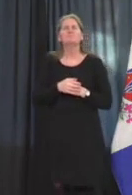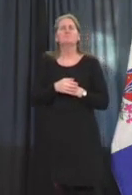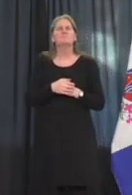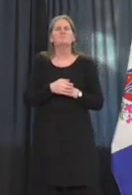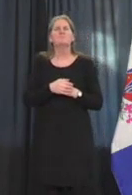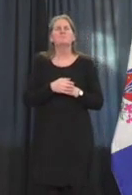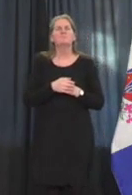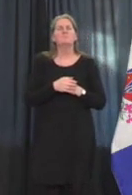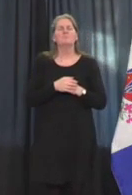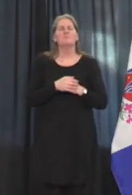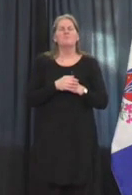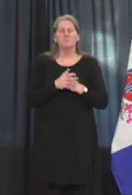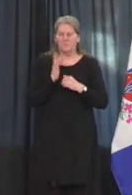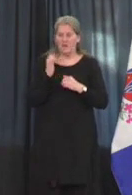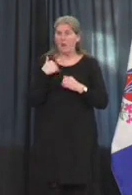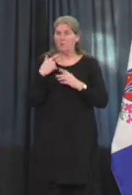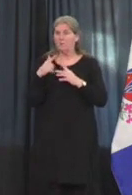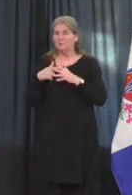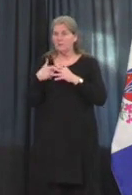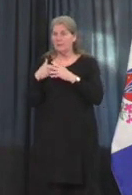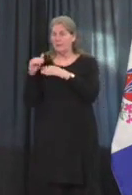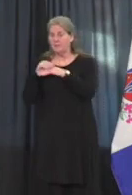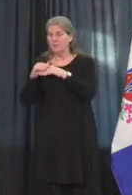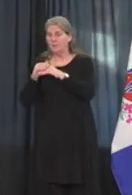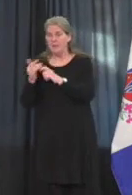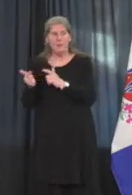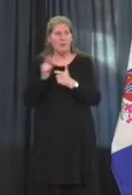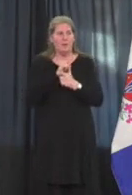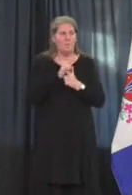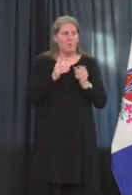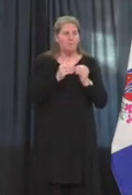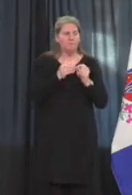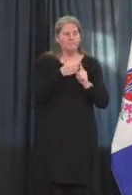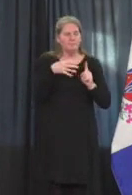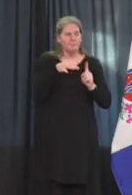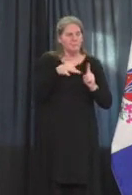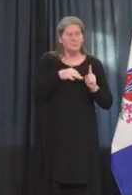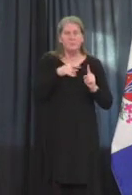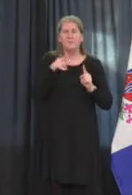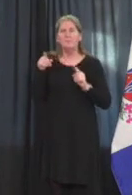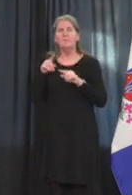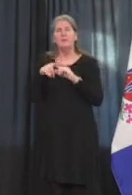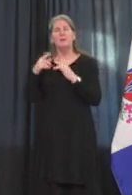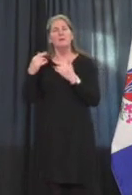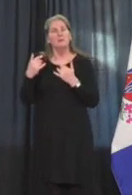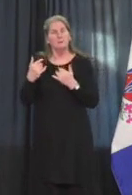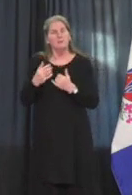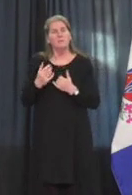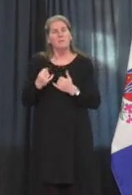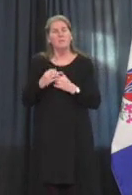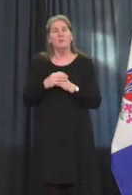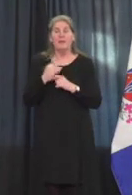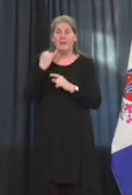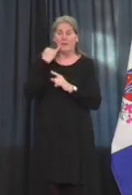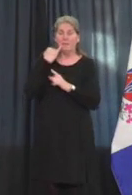CONVERSATION AND THEN MINISTER McPHEE I THINK CAN FOLLOW UP. WHAT WE'RE SAYING IS THAT IF YOU'RE A CRITICAL SURVEILLANCE